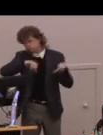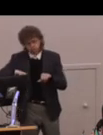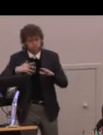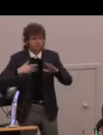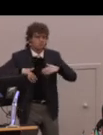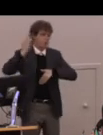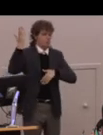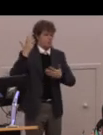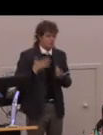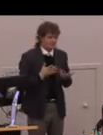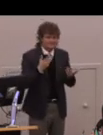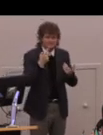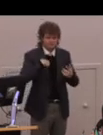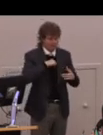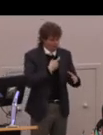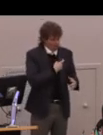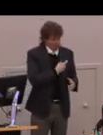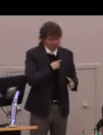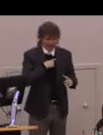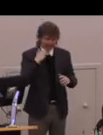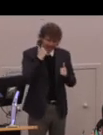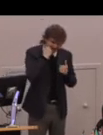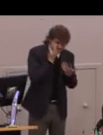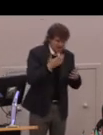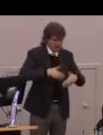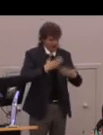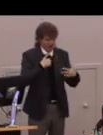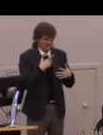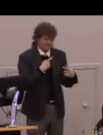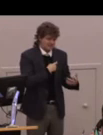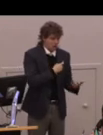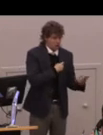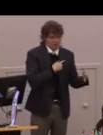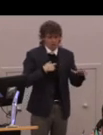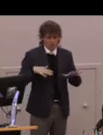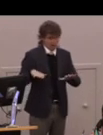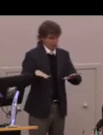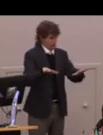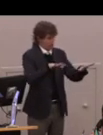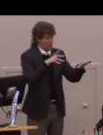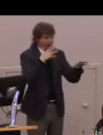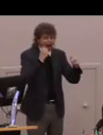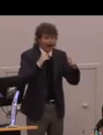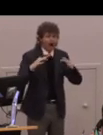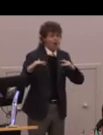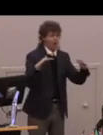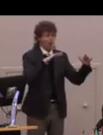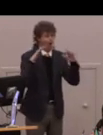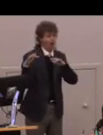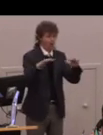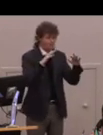of how much fear we live in, whether it is in a highly conflict based environment, in